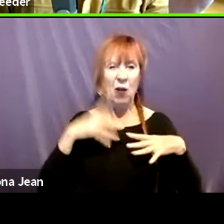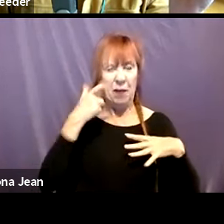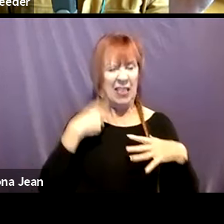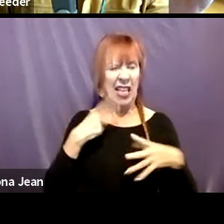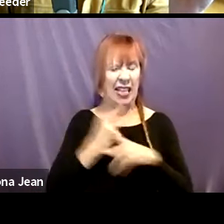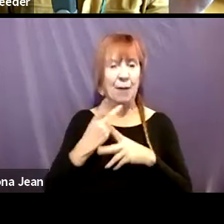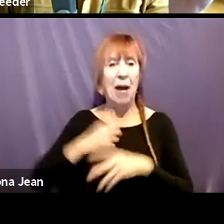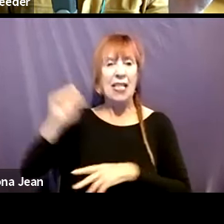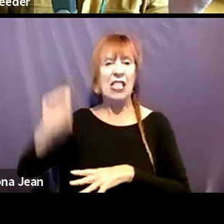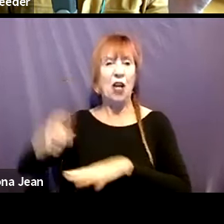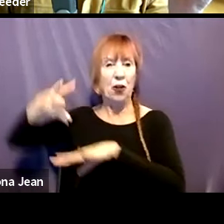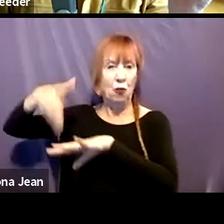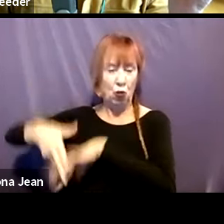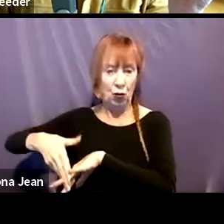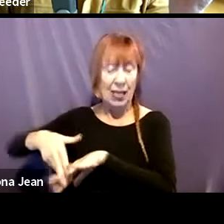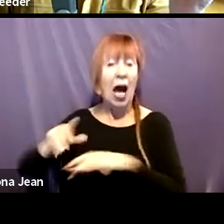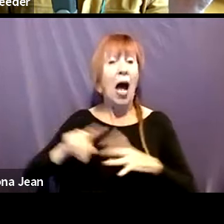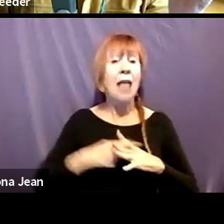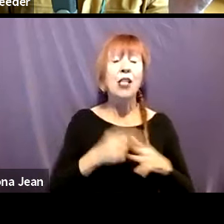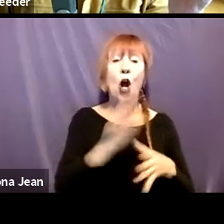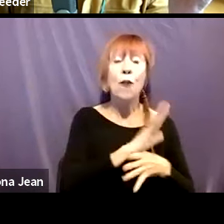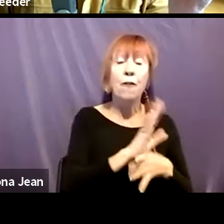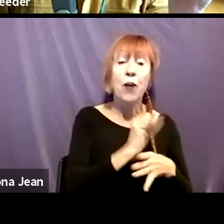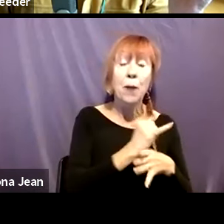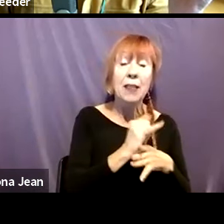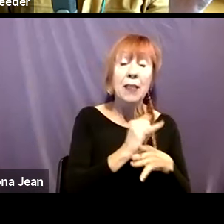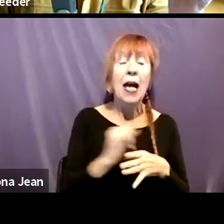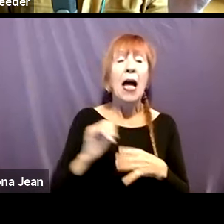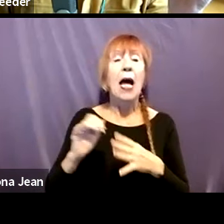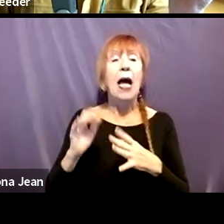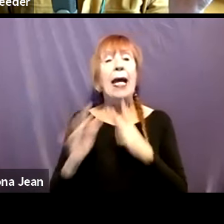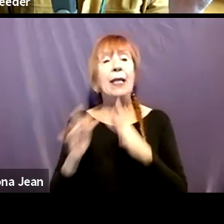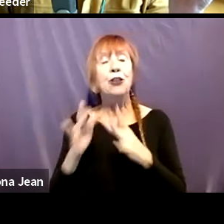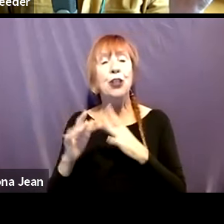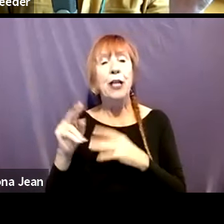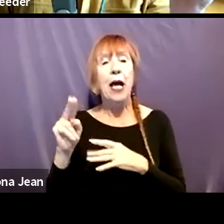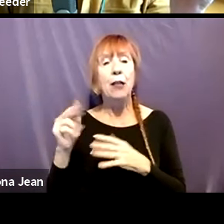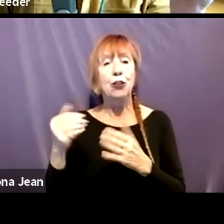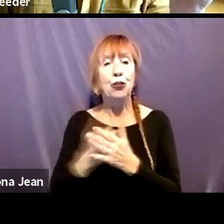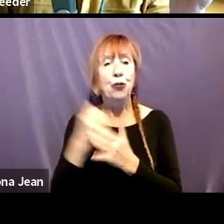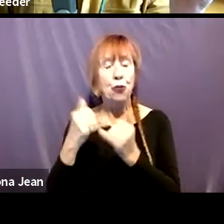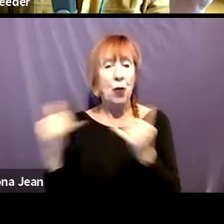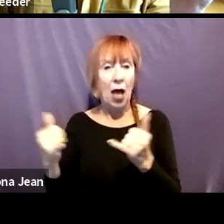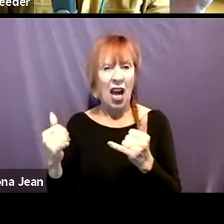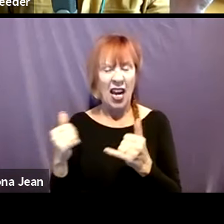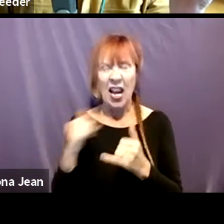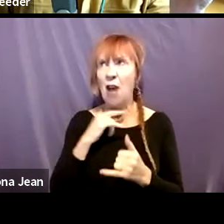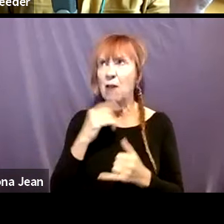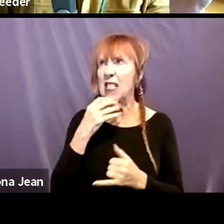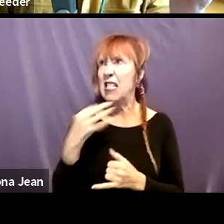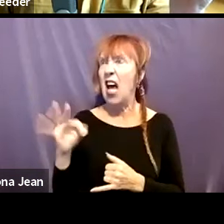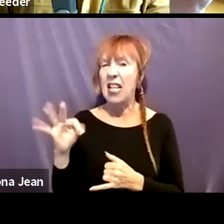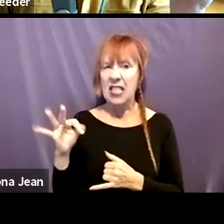I started off in the film industry as an intern at New Line Cinema when I was 19-years-old. I actually moved to New York to be an actor,